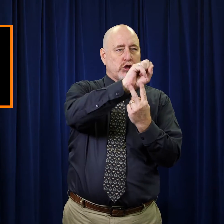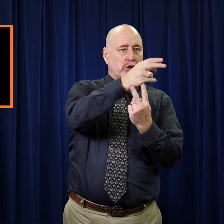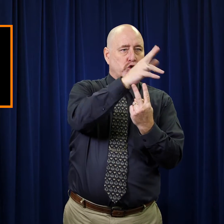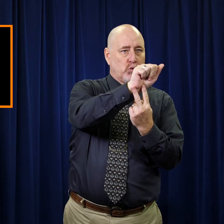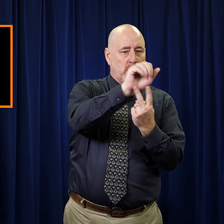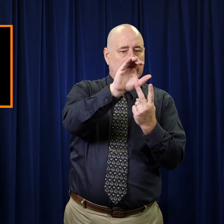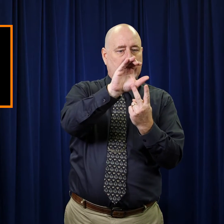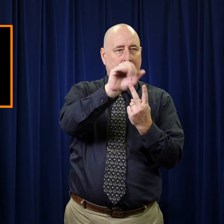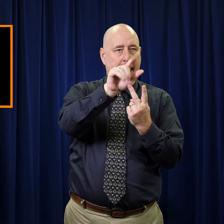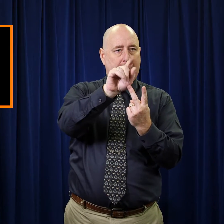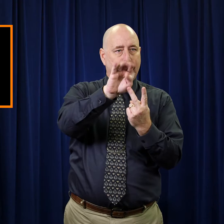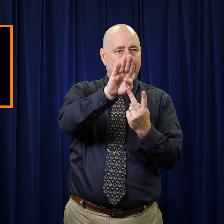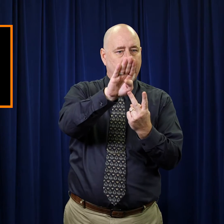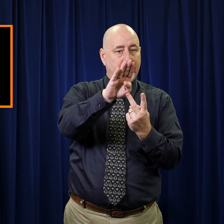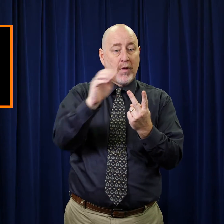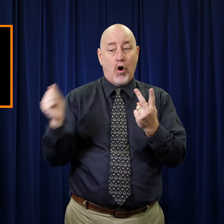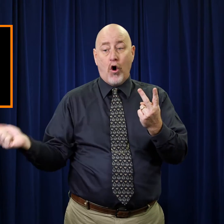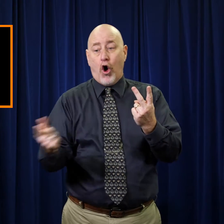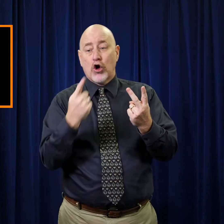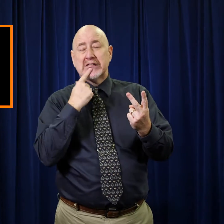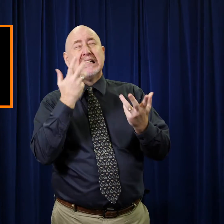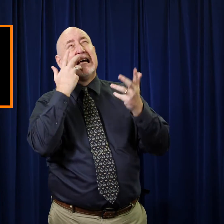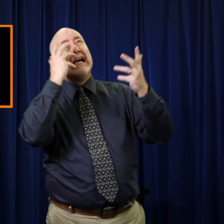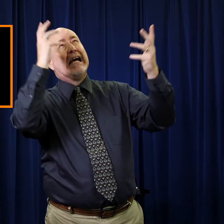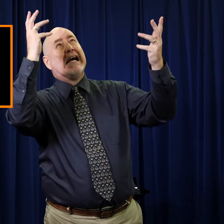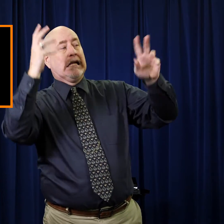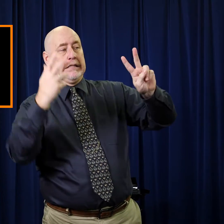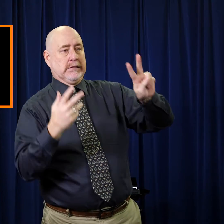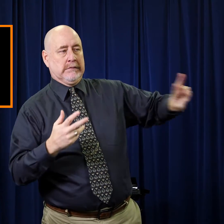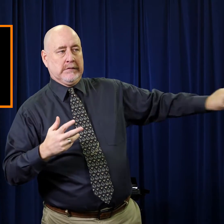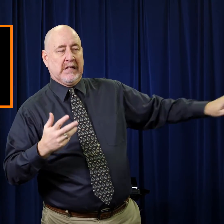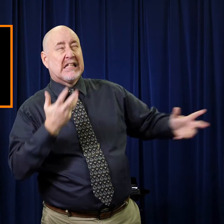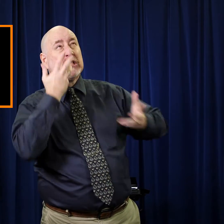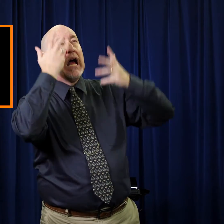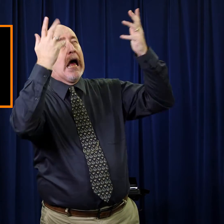exception of Joshua and Caleb, they lift up their voice and they cry and the